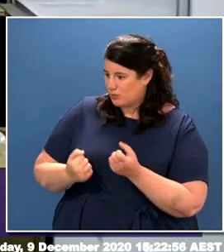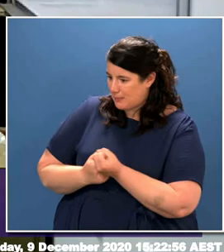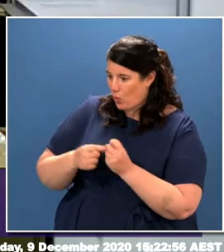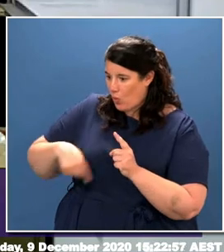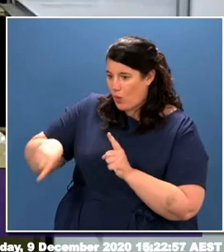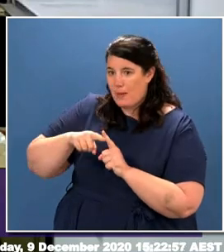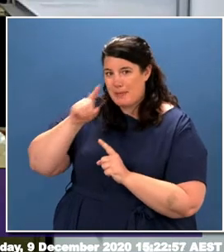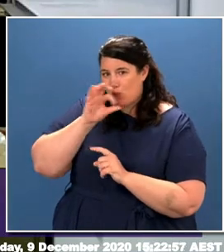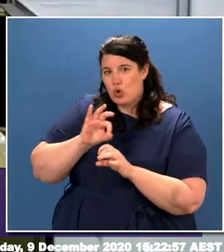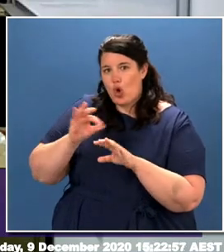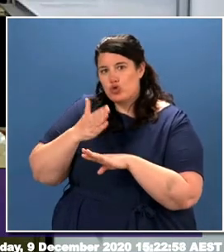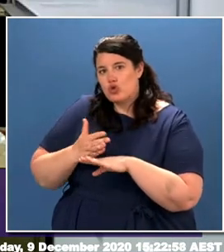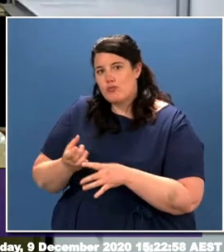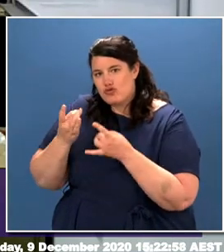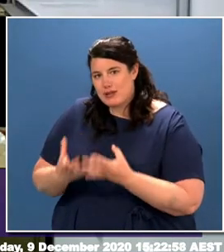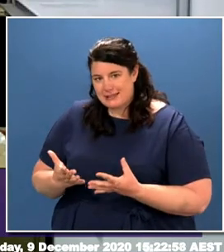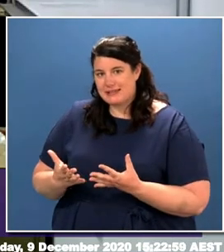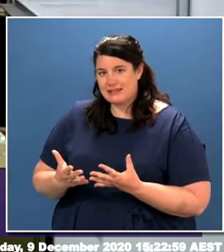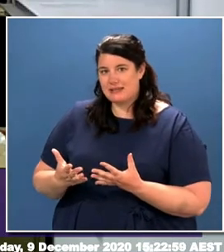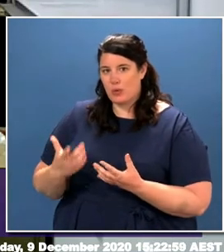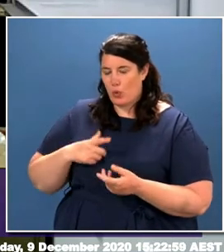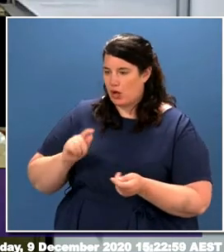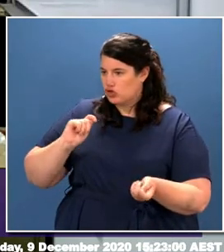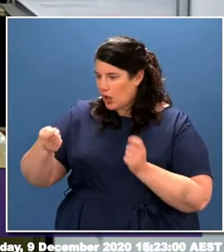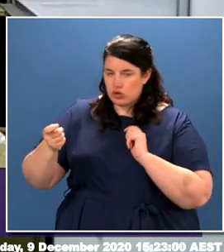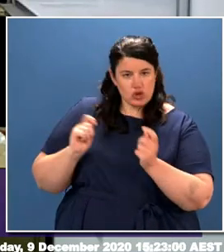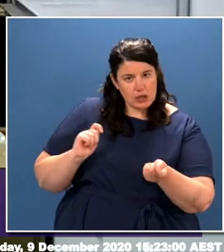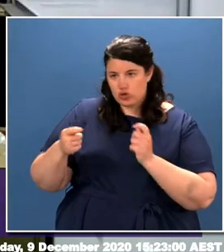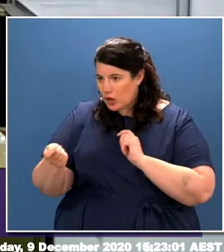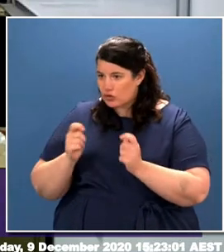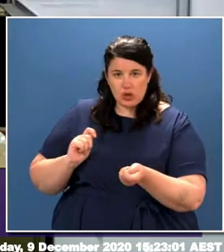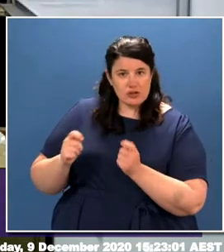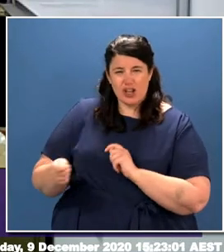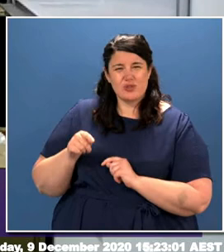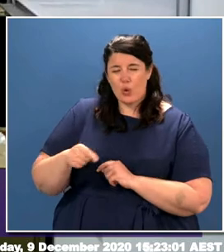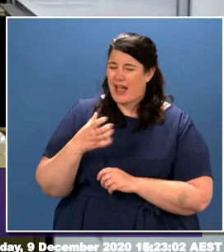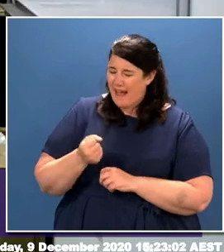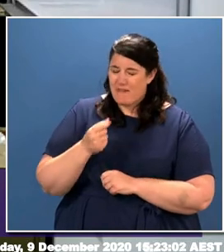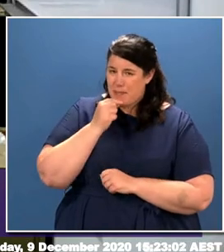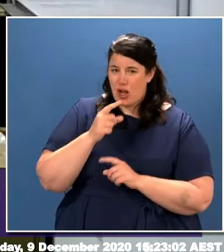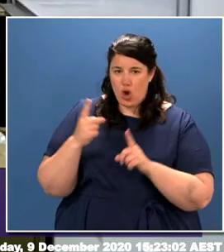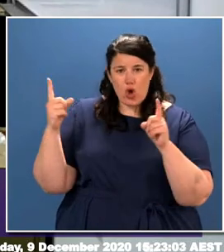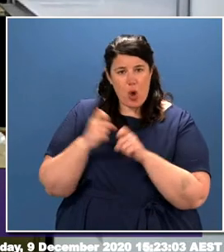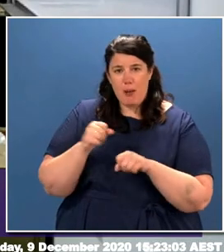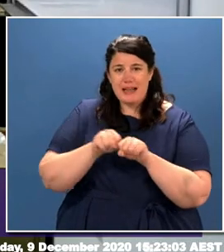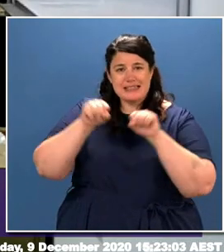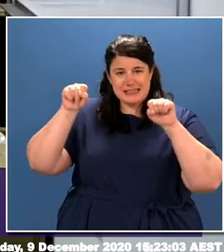to doing the intensive work because of the shifts in change. So that's one of the complexities. There is also, let's... You know we've also still got